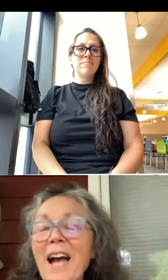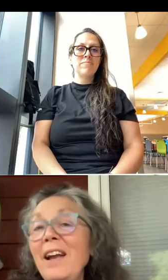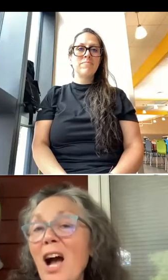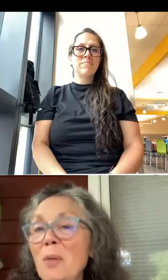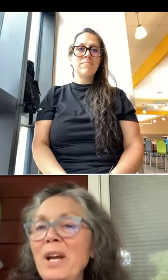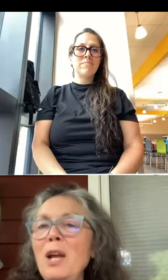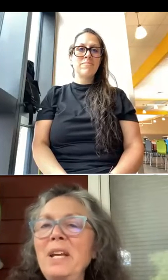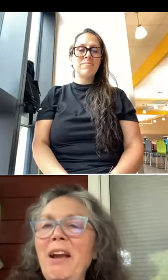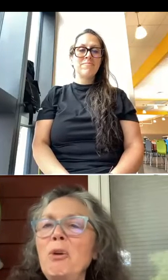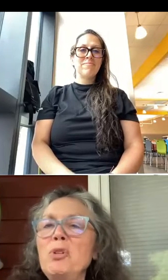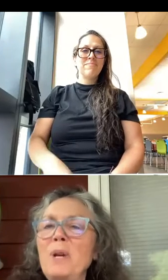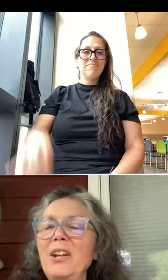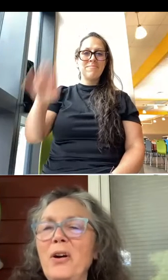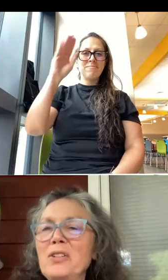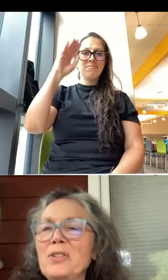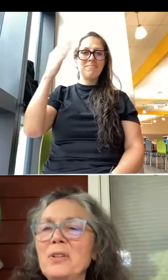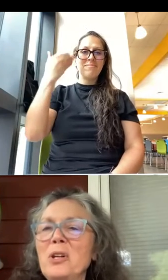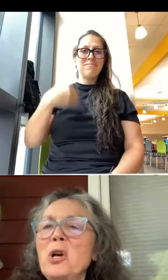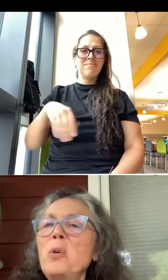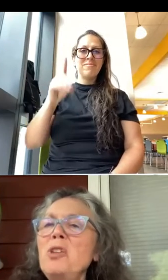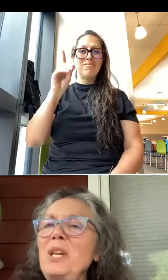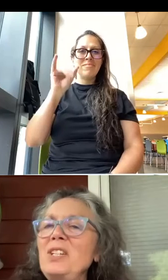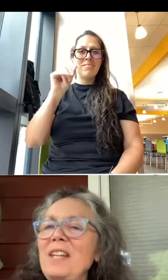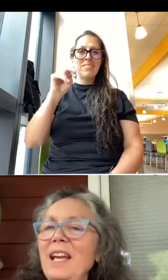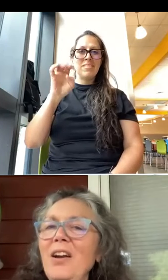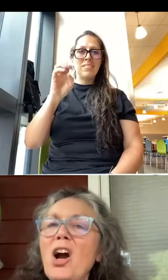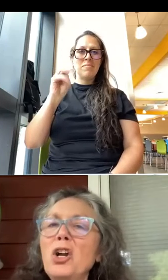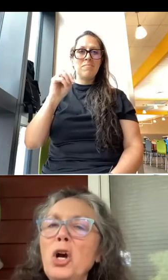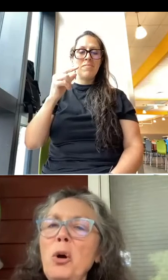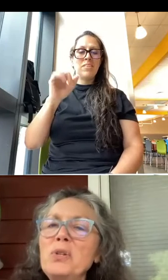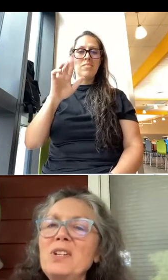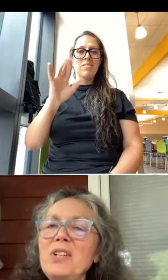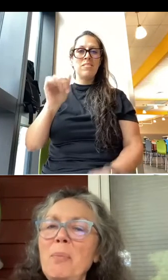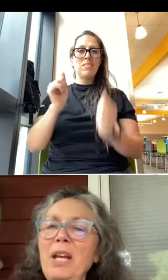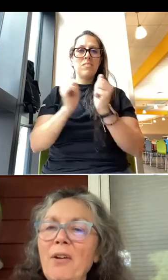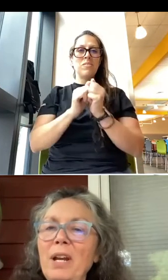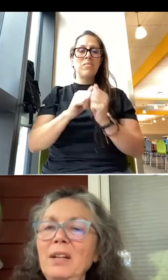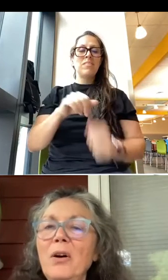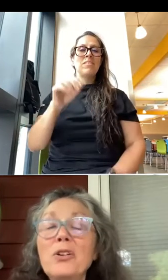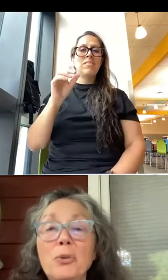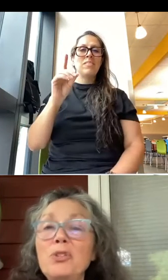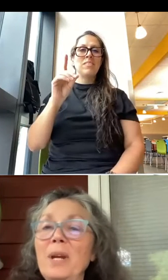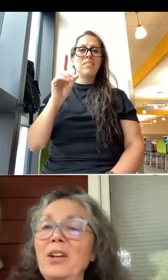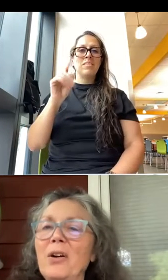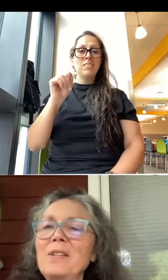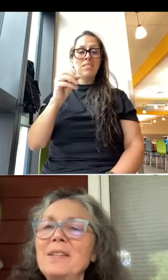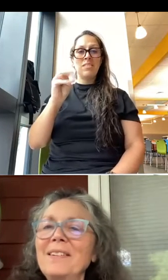Hi! I'm Diane McGary with Dracut Arts. With me today: our co-host Tom McGary, also with Dracut Arts;